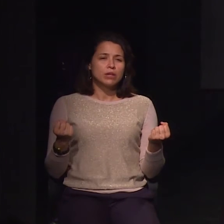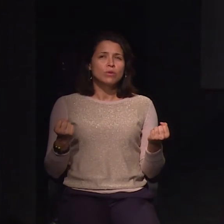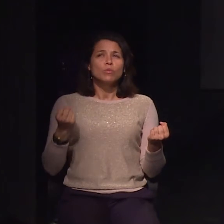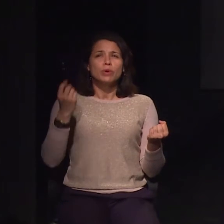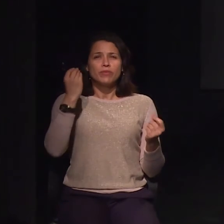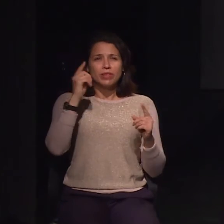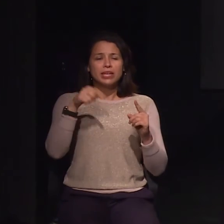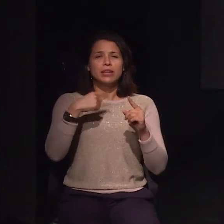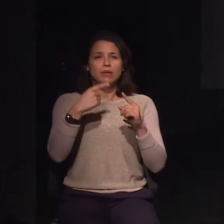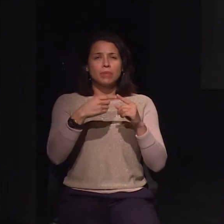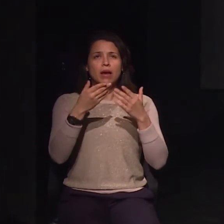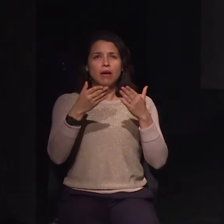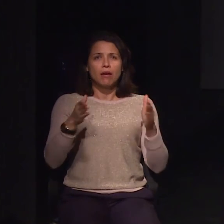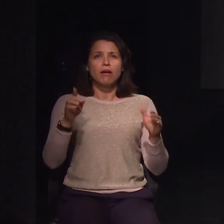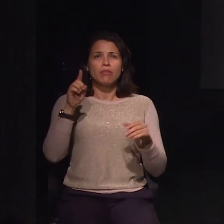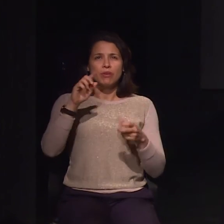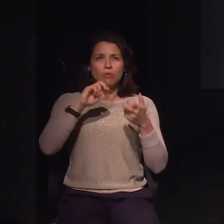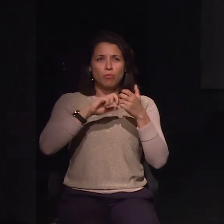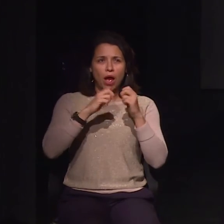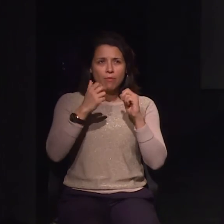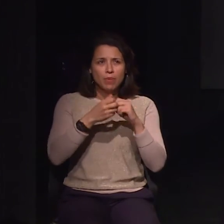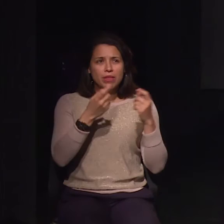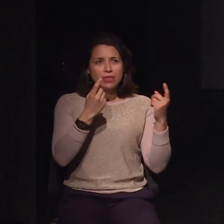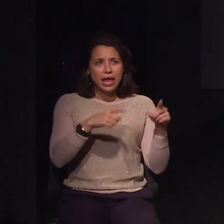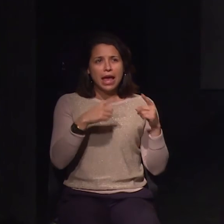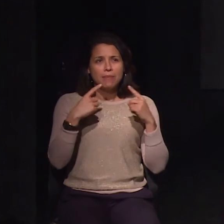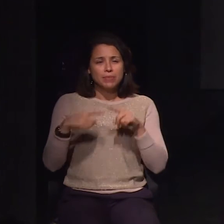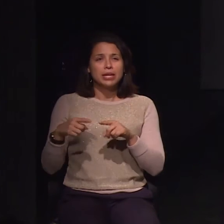we have a strength, and we have an ability to intersect with it.